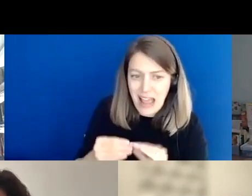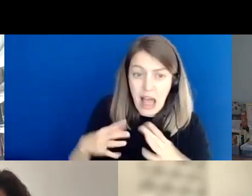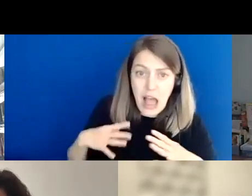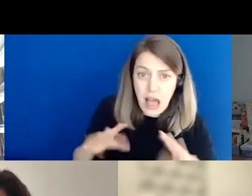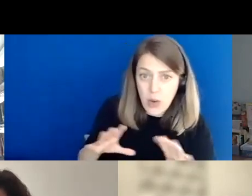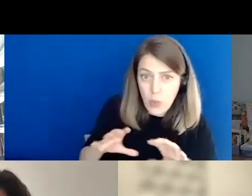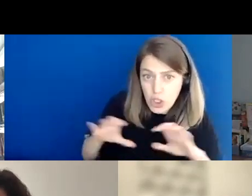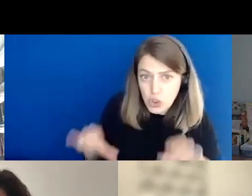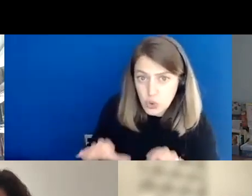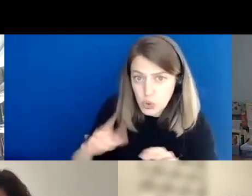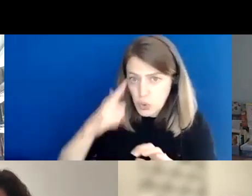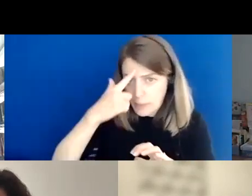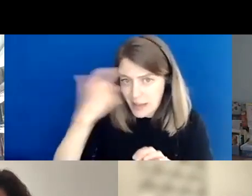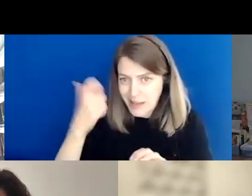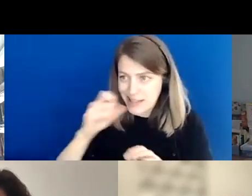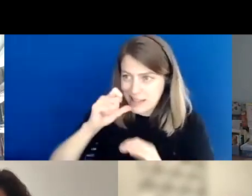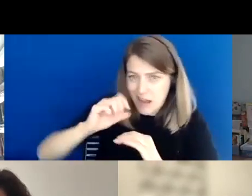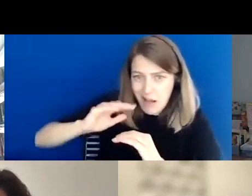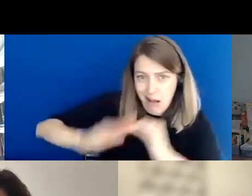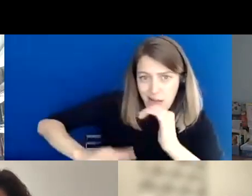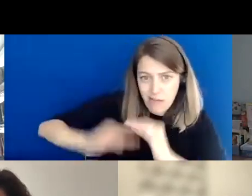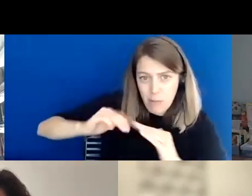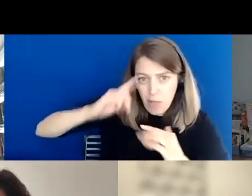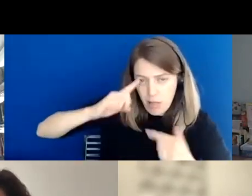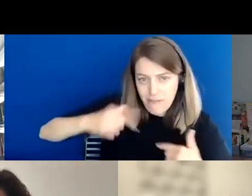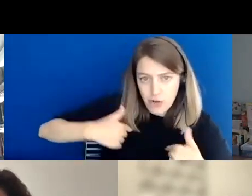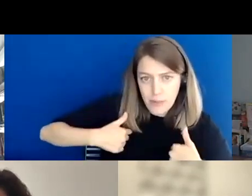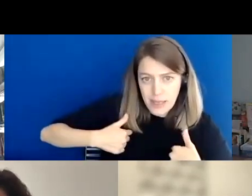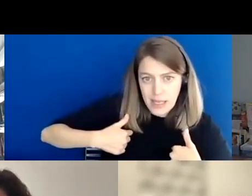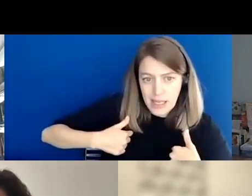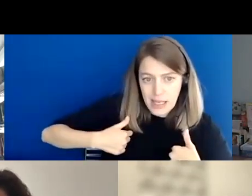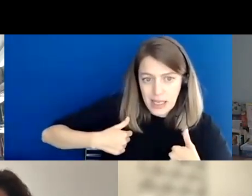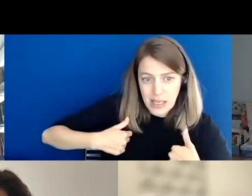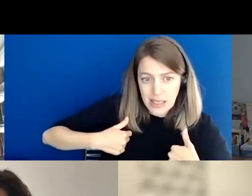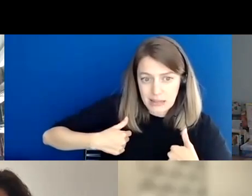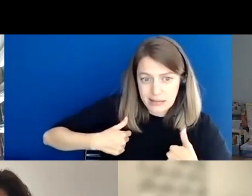it's extremely uncomfortable for me or it hurts.